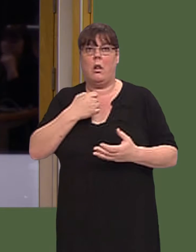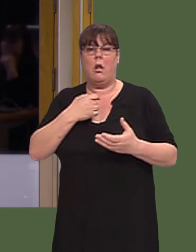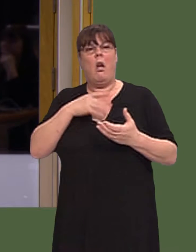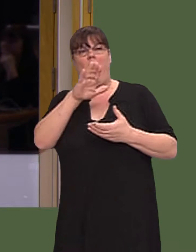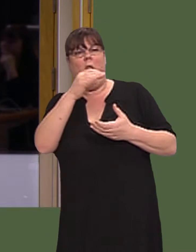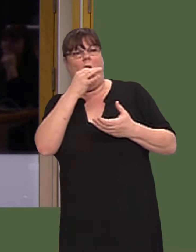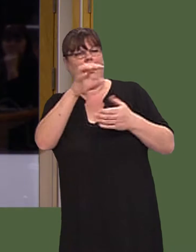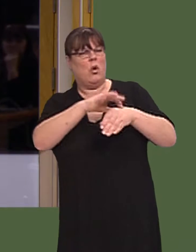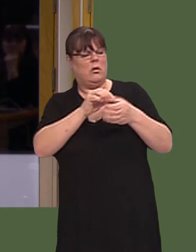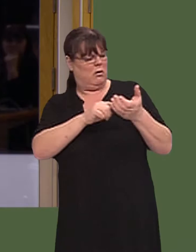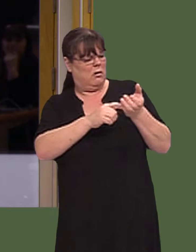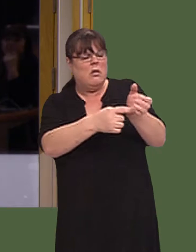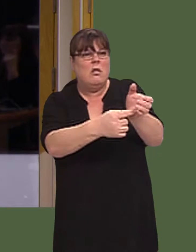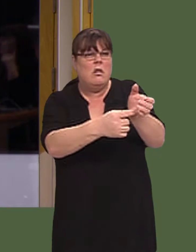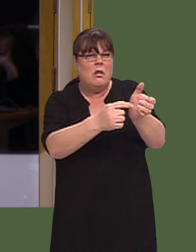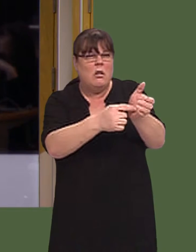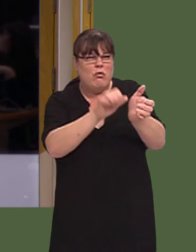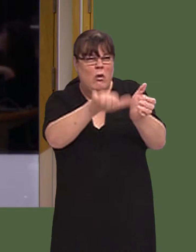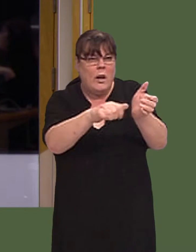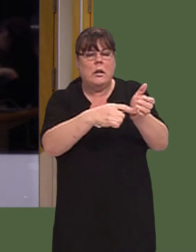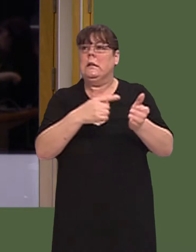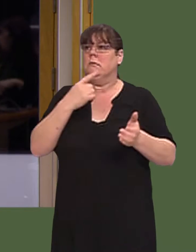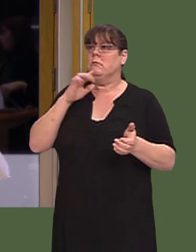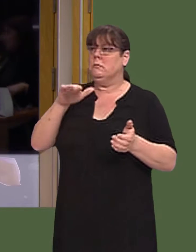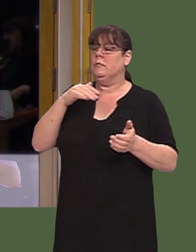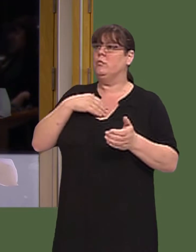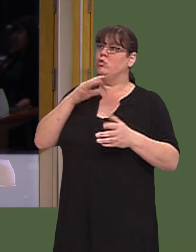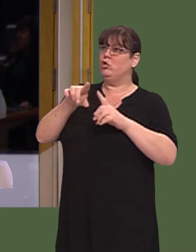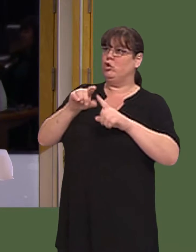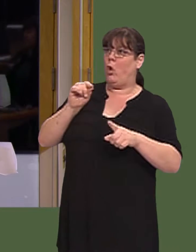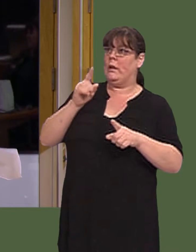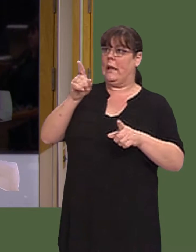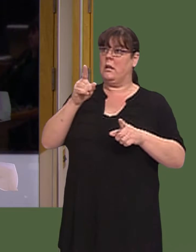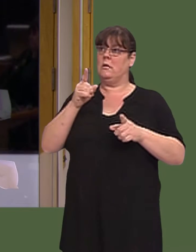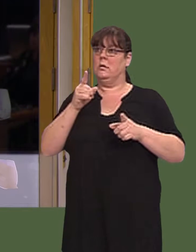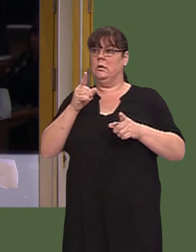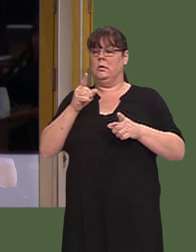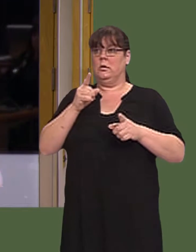I asked my doctor about that, and he said, ëYour choice is that you suffer the pain